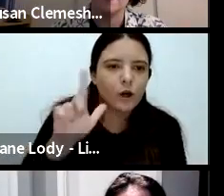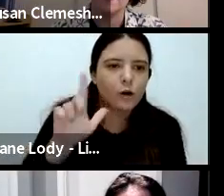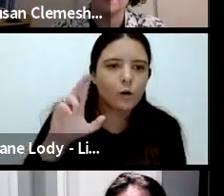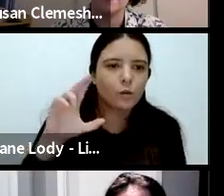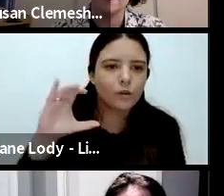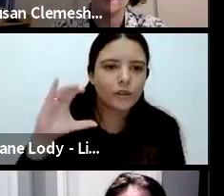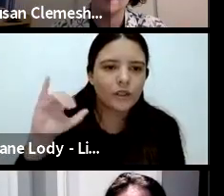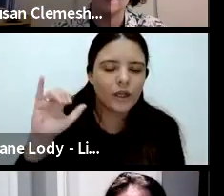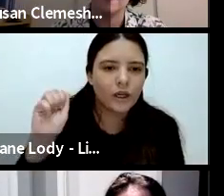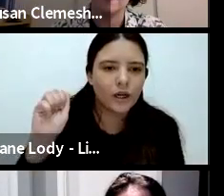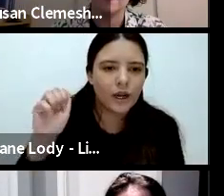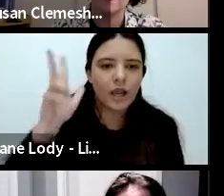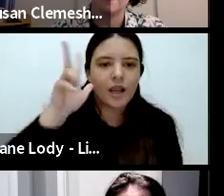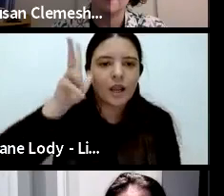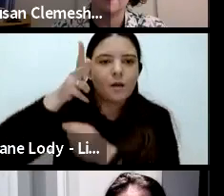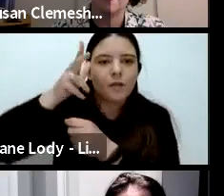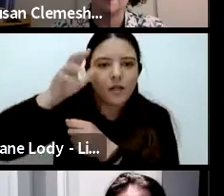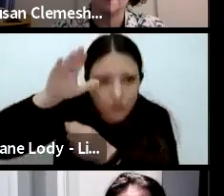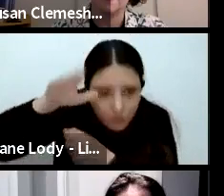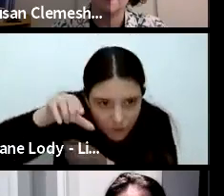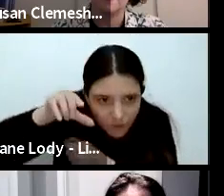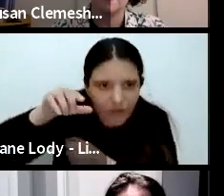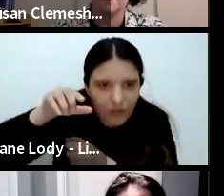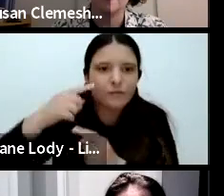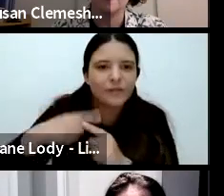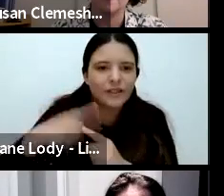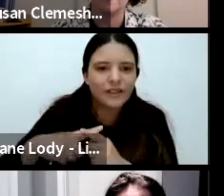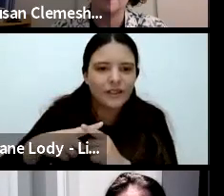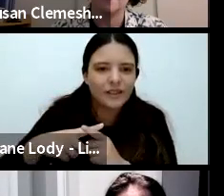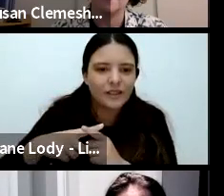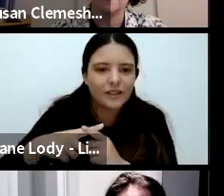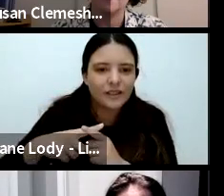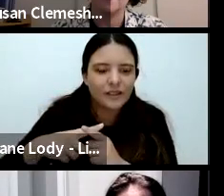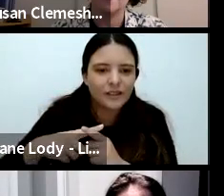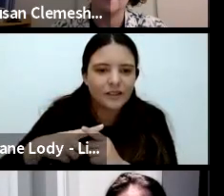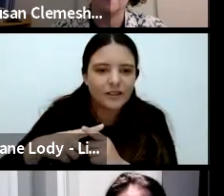loose agenda. about soccer n to do a shocker America on the onsequently, shut up